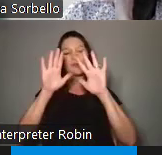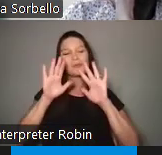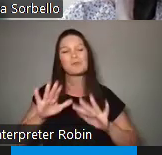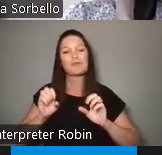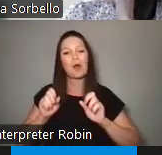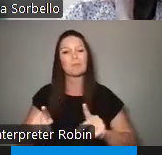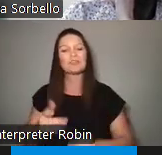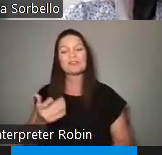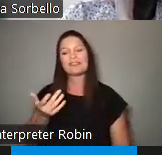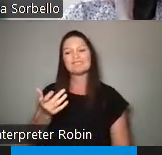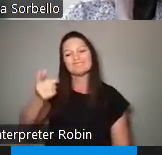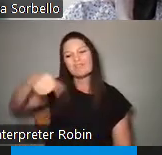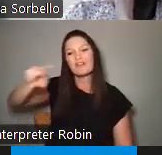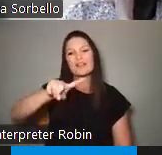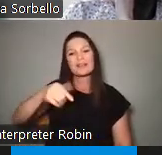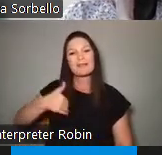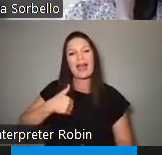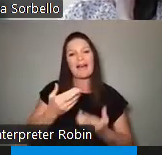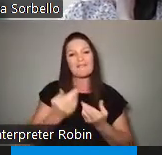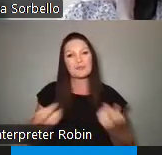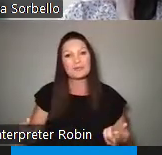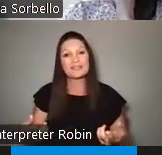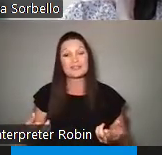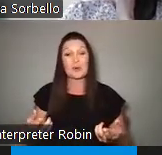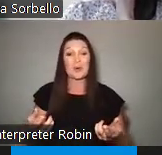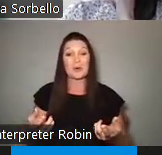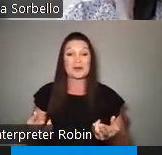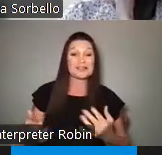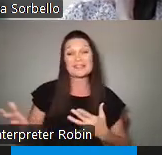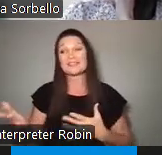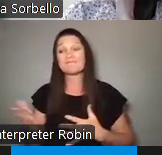materials that you provided I am really very aPRAEURB I can't TEUF, thank you.